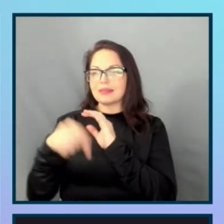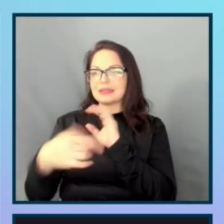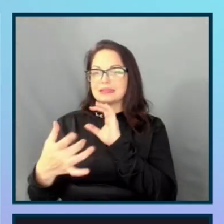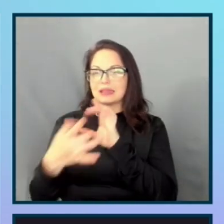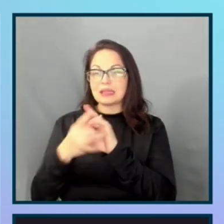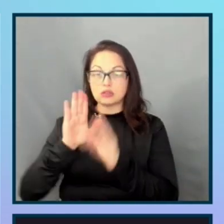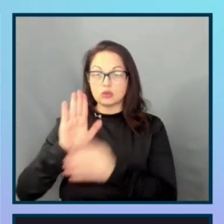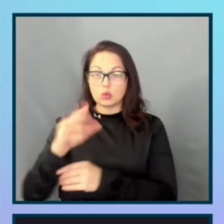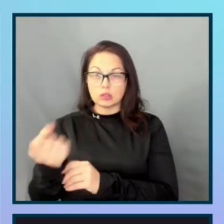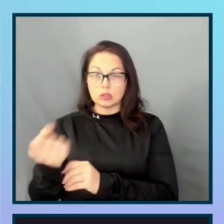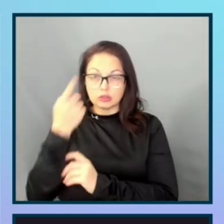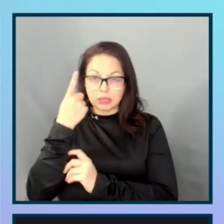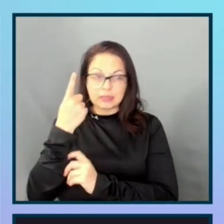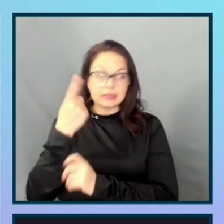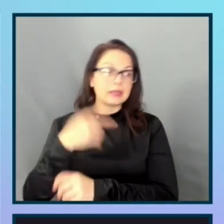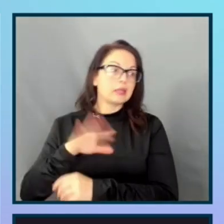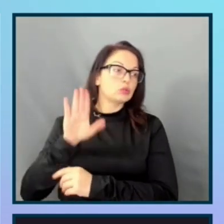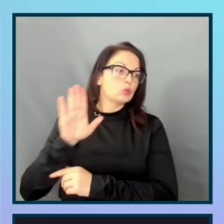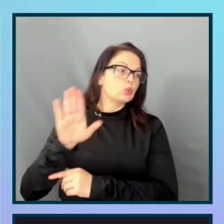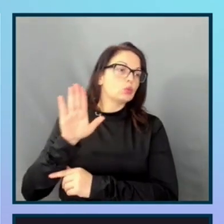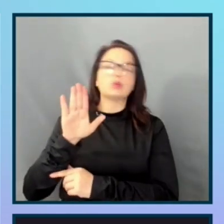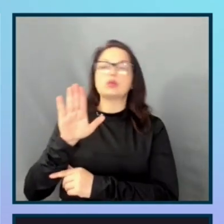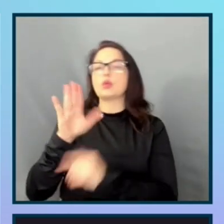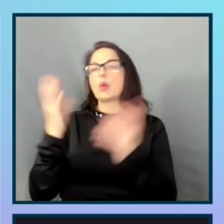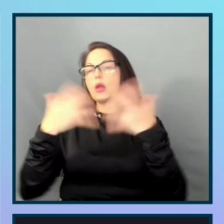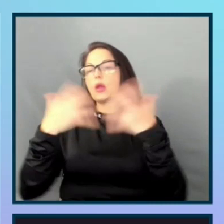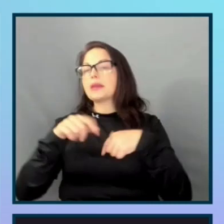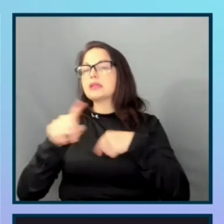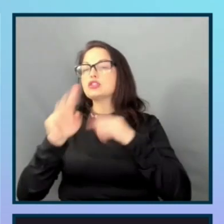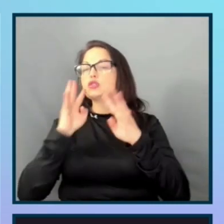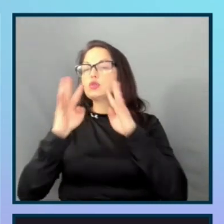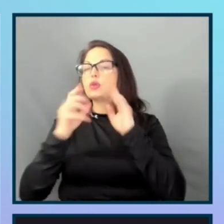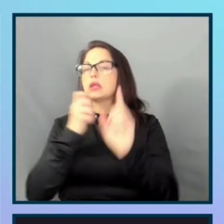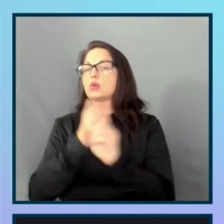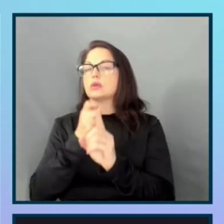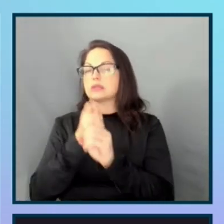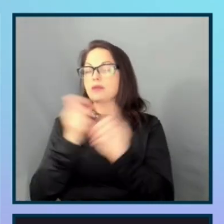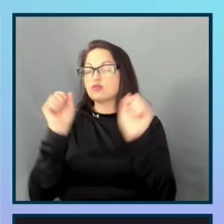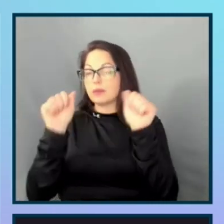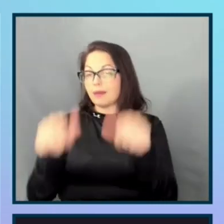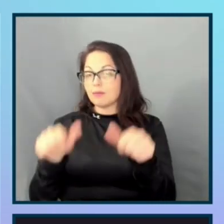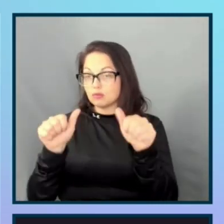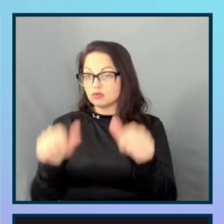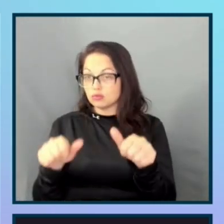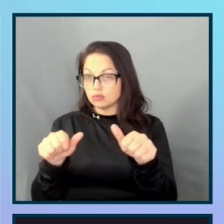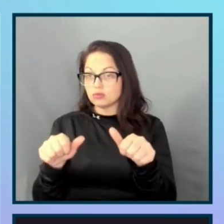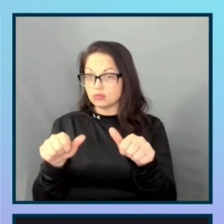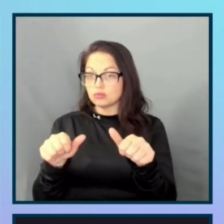and to your own accommodations you've created yourself to be able to your way around